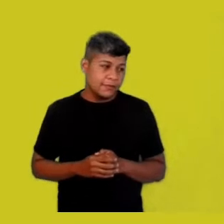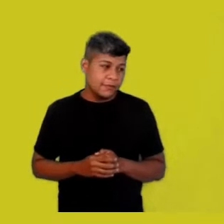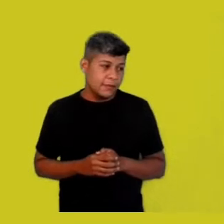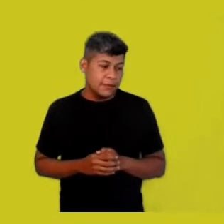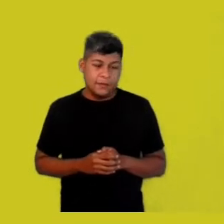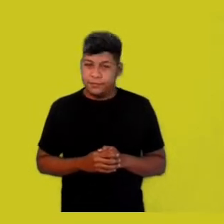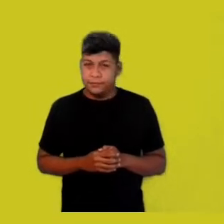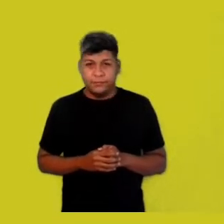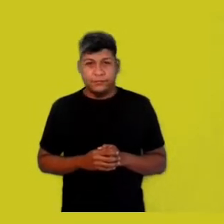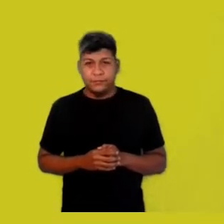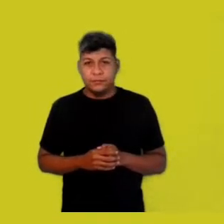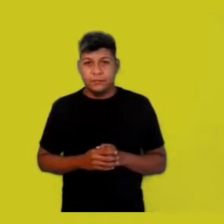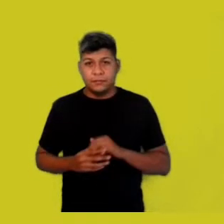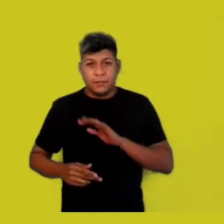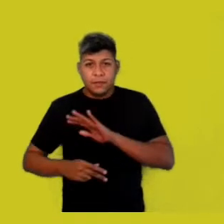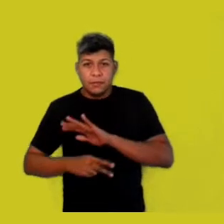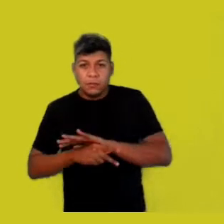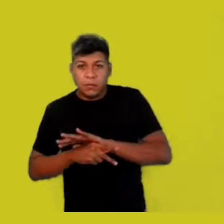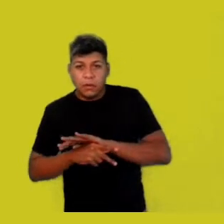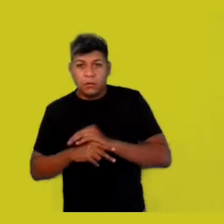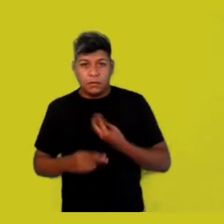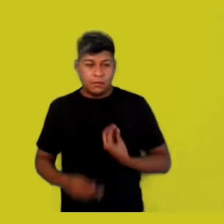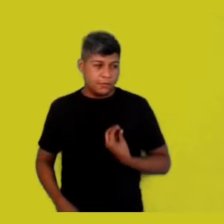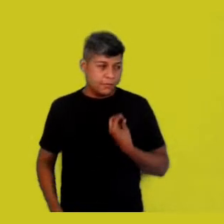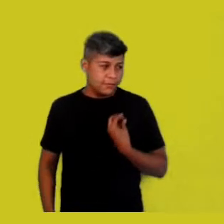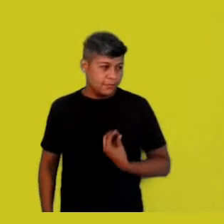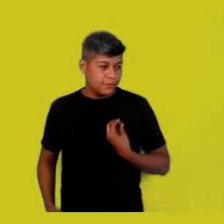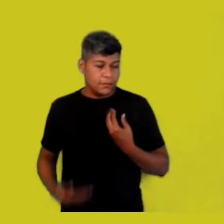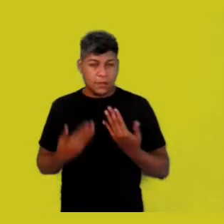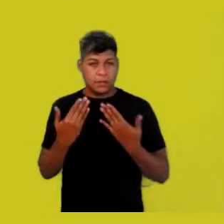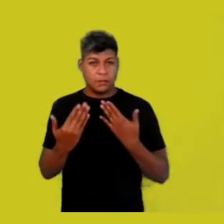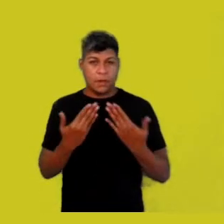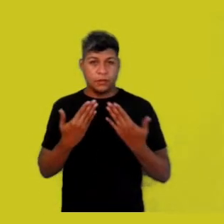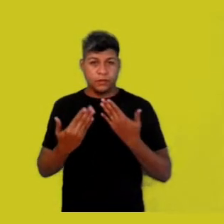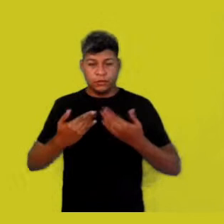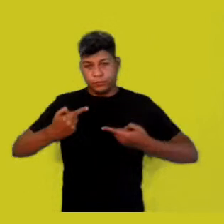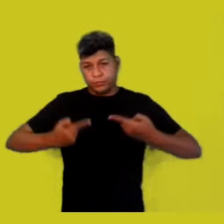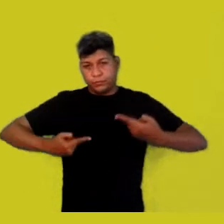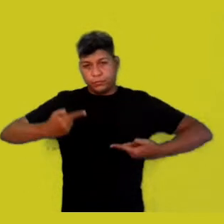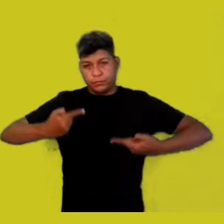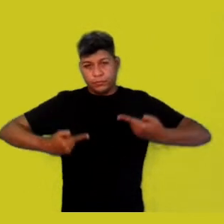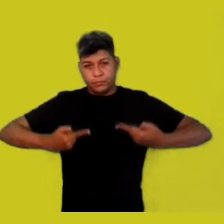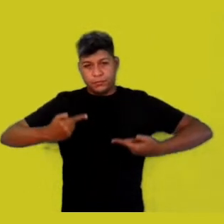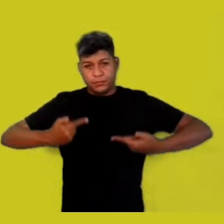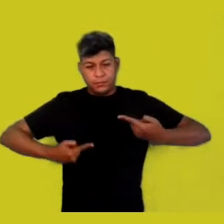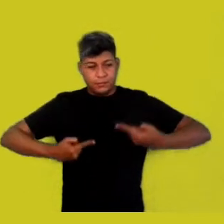by debate, and not by a supposed homogeneity,